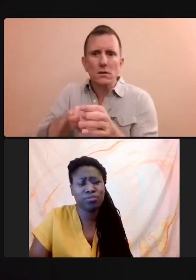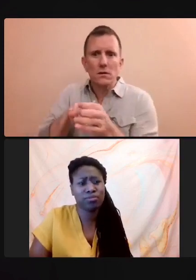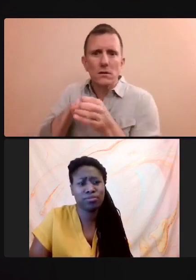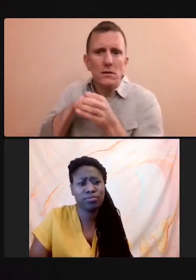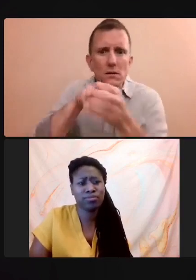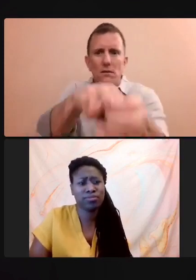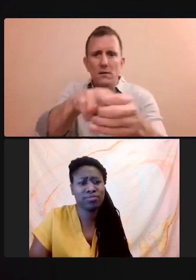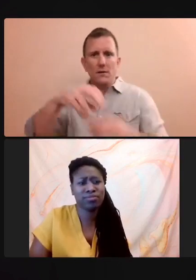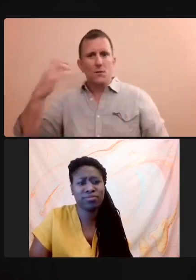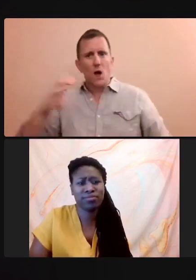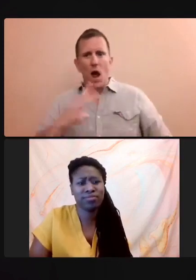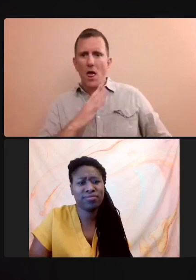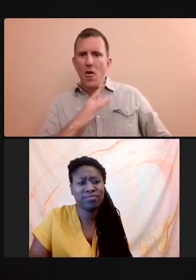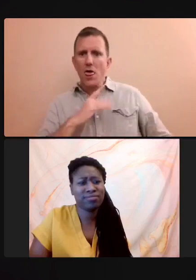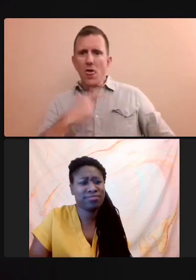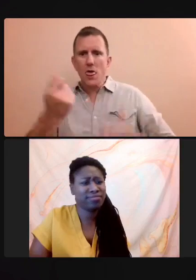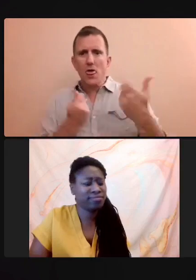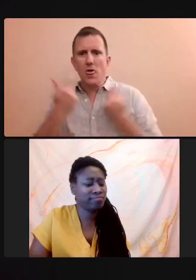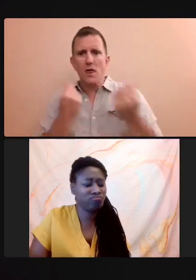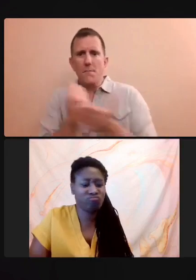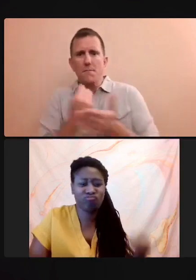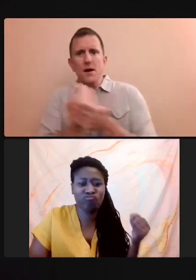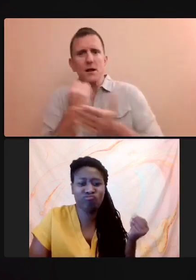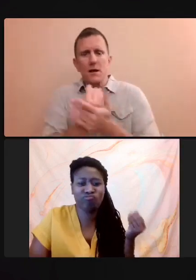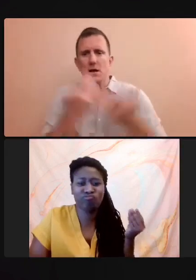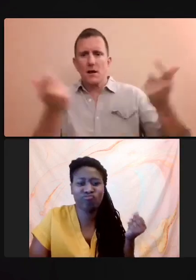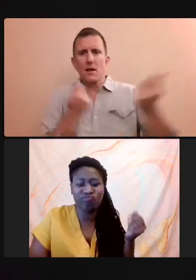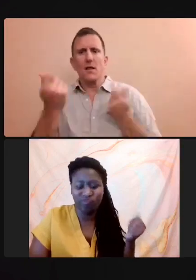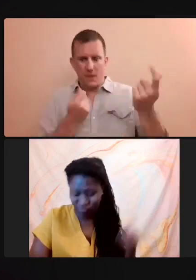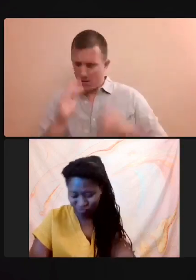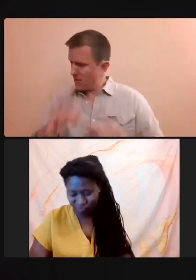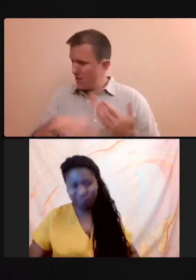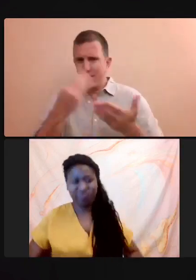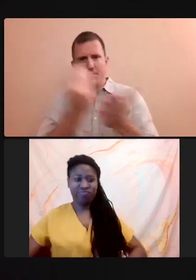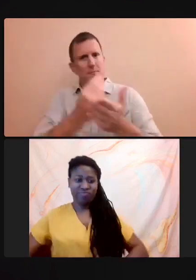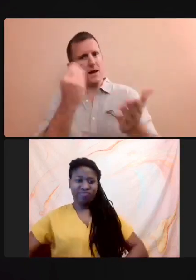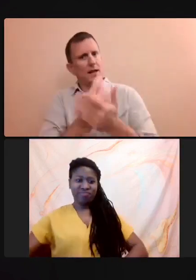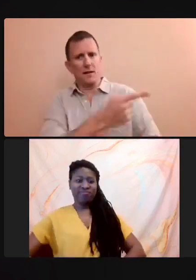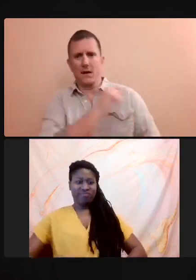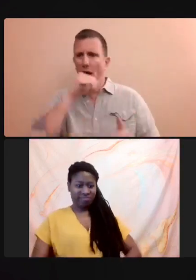a hot topic in the National Association for the deaf has even released a statement saying that it's not appropriate for hearing people